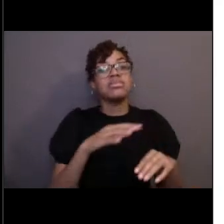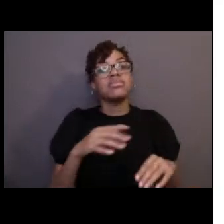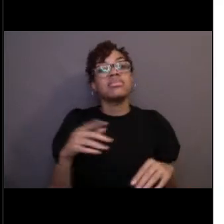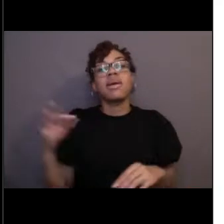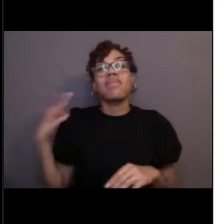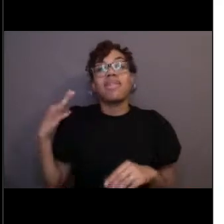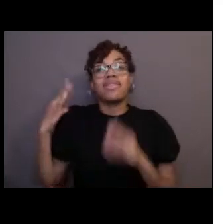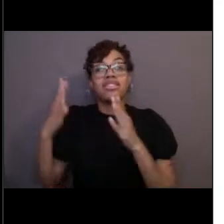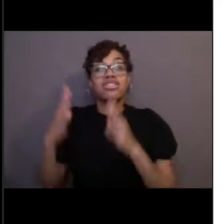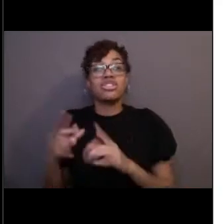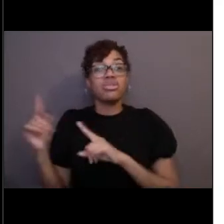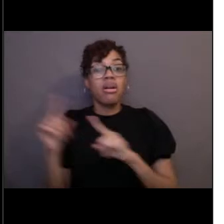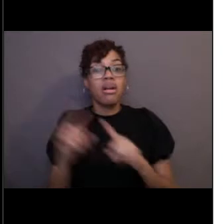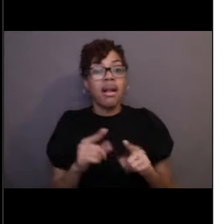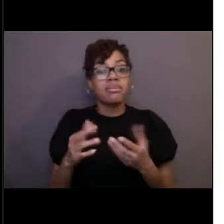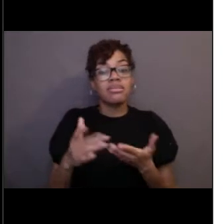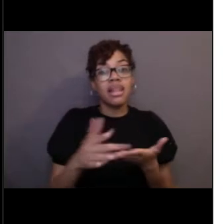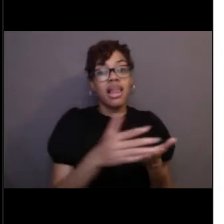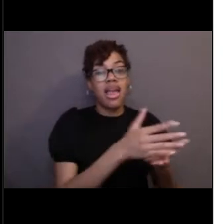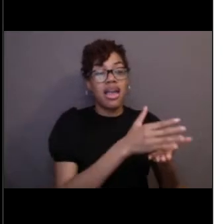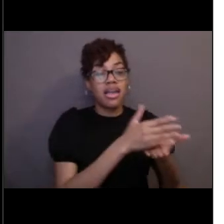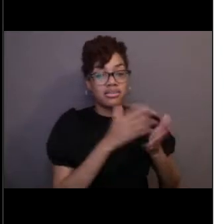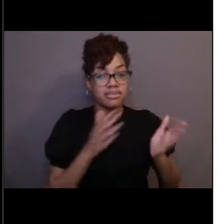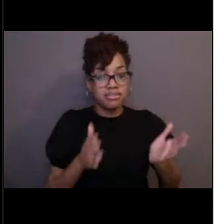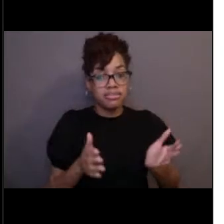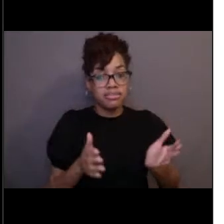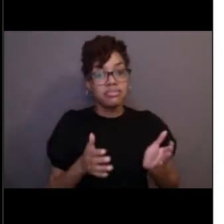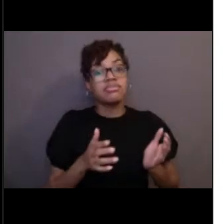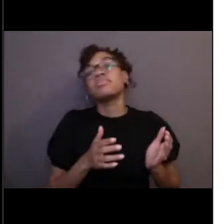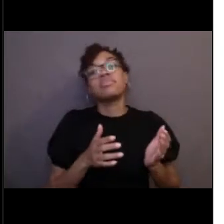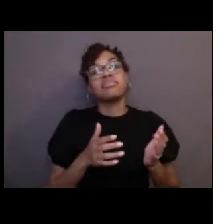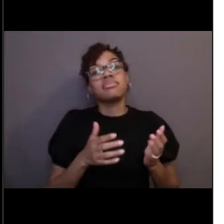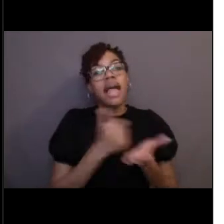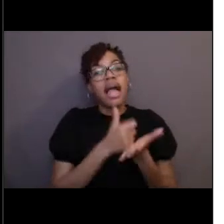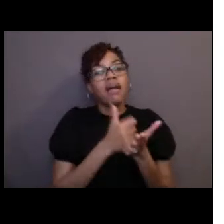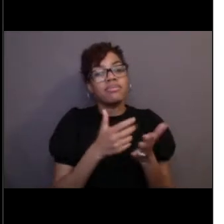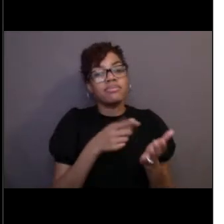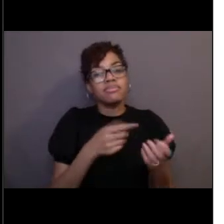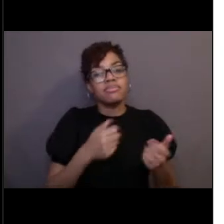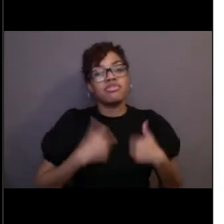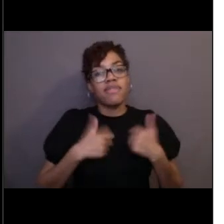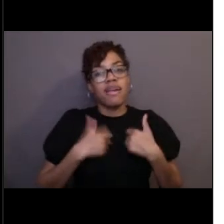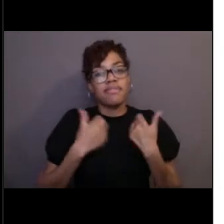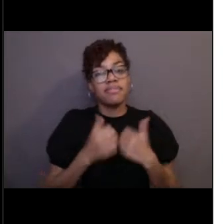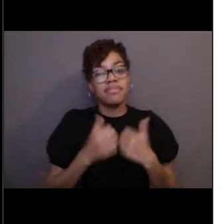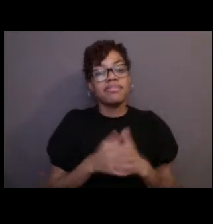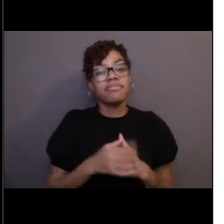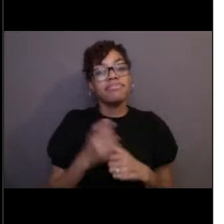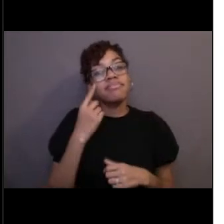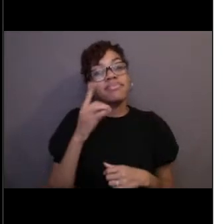that collects these turtles and helps them survive. And about 80% survive.